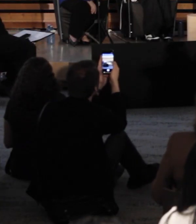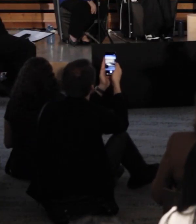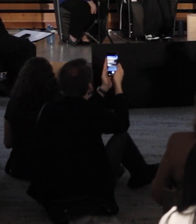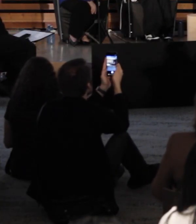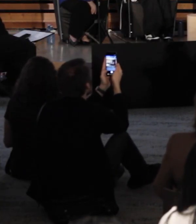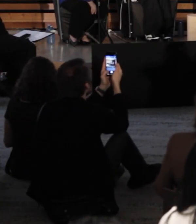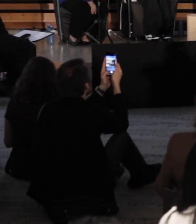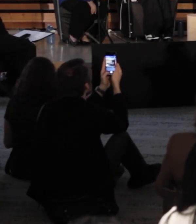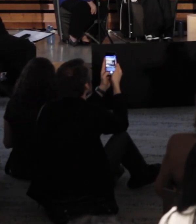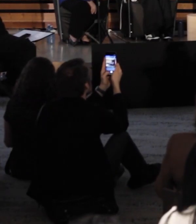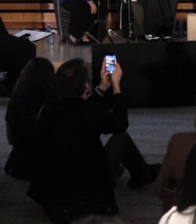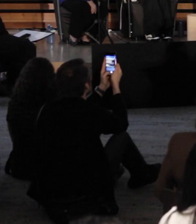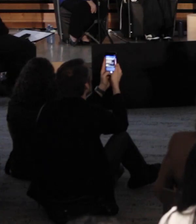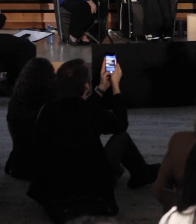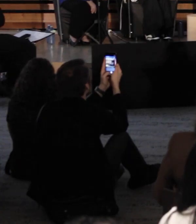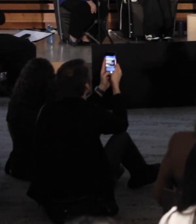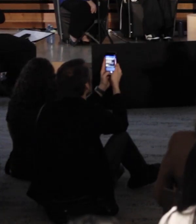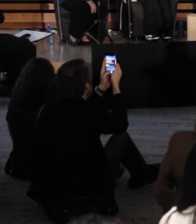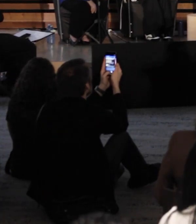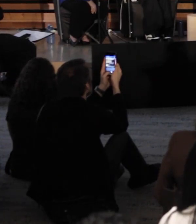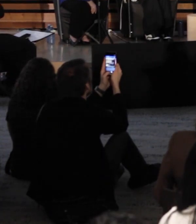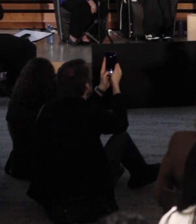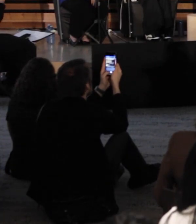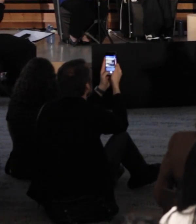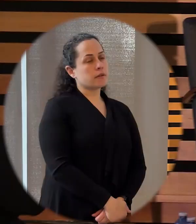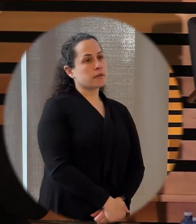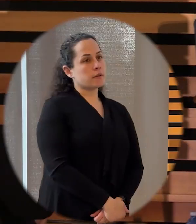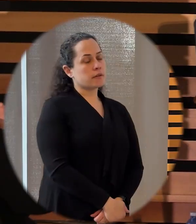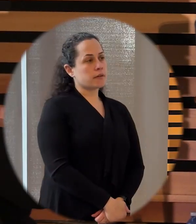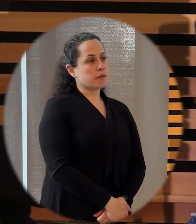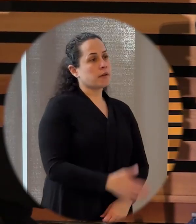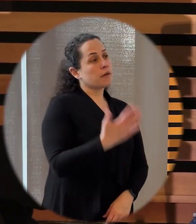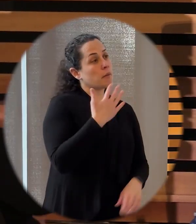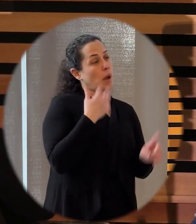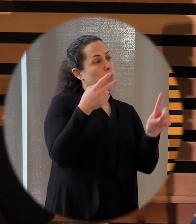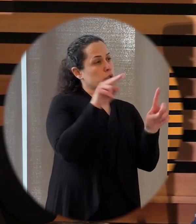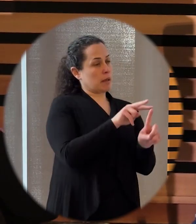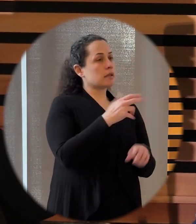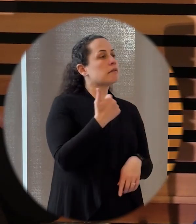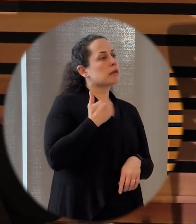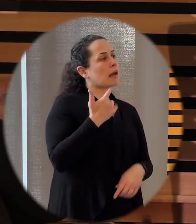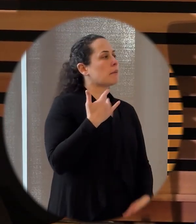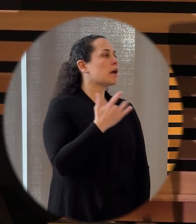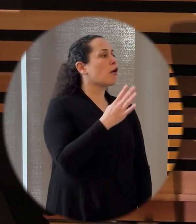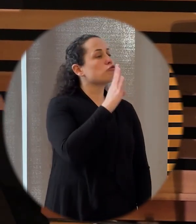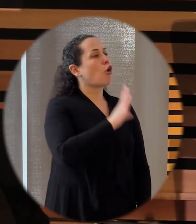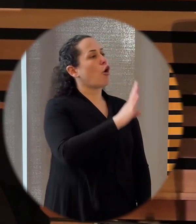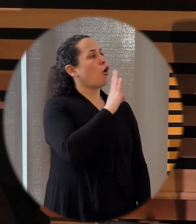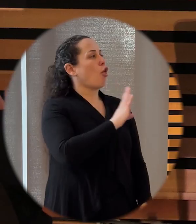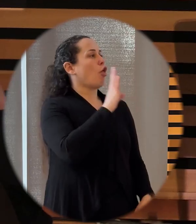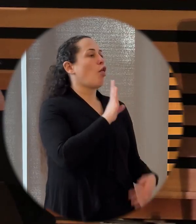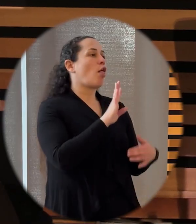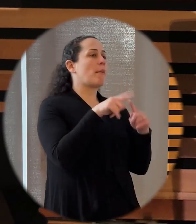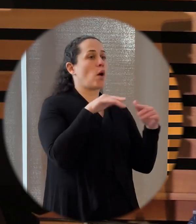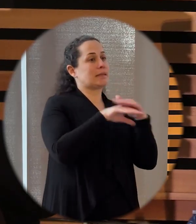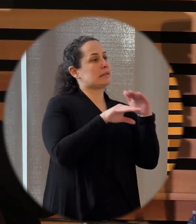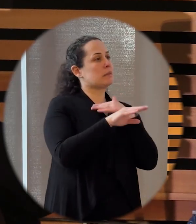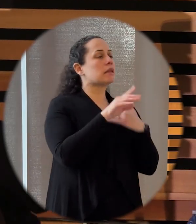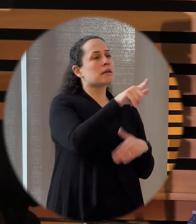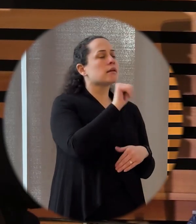So in my view, Canada is still more comfortable talking about accessibility than embedding it